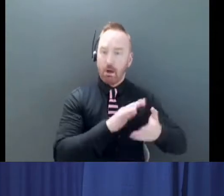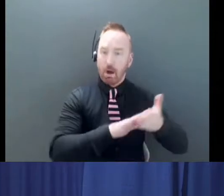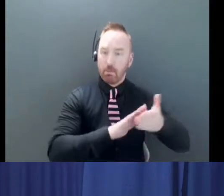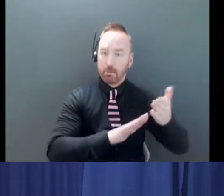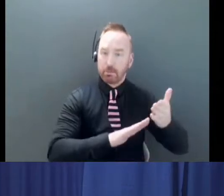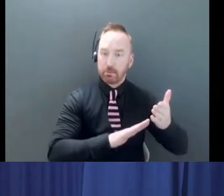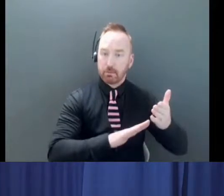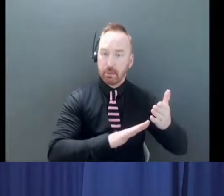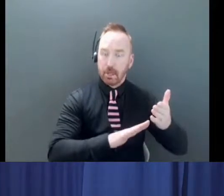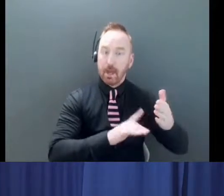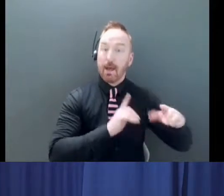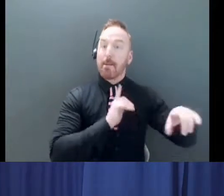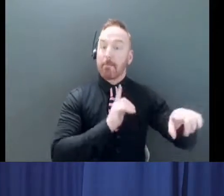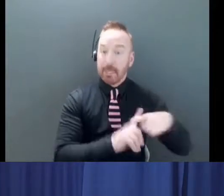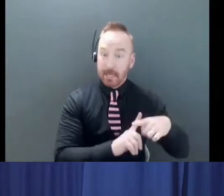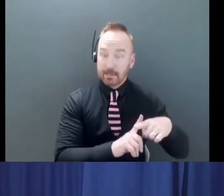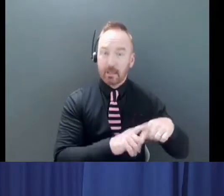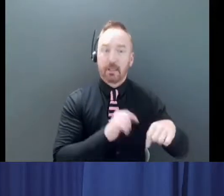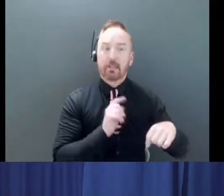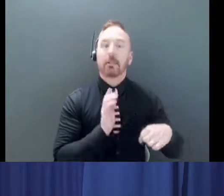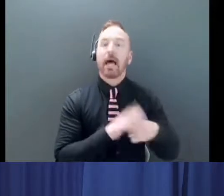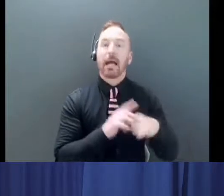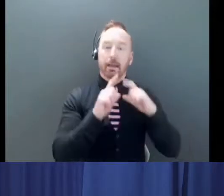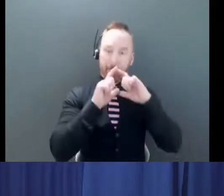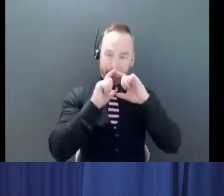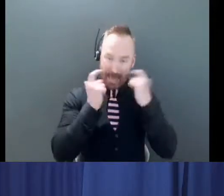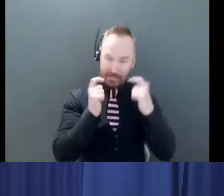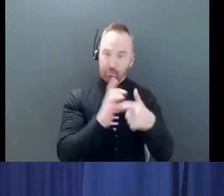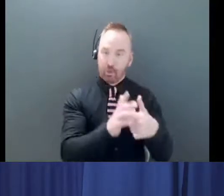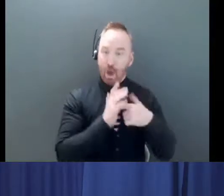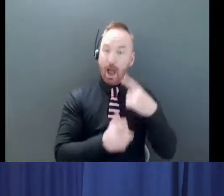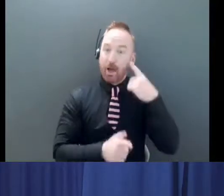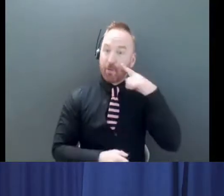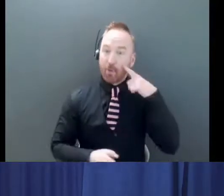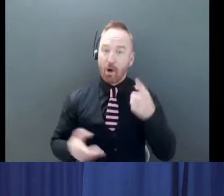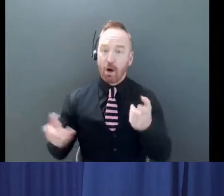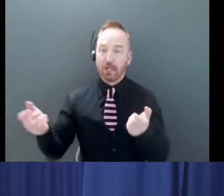and riders aged 5 and older.